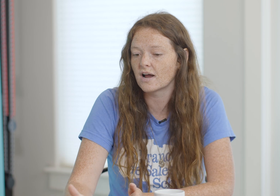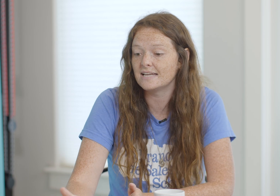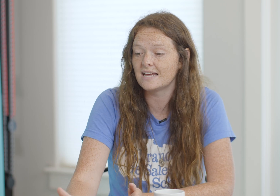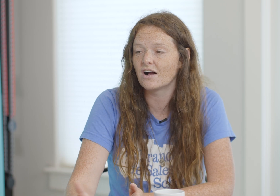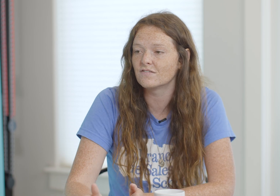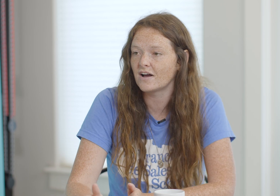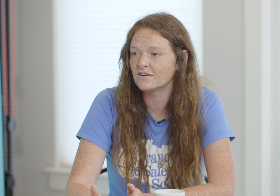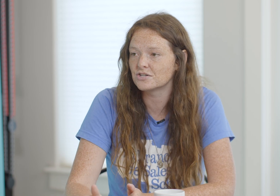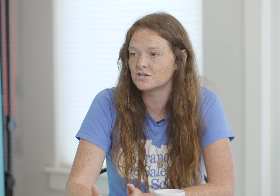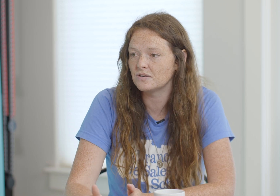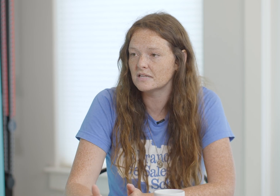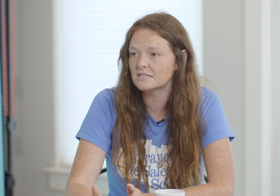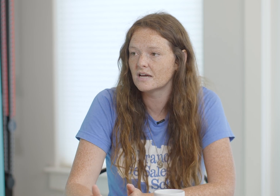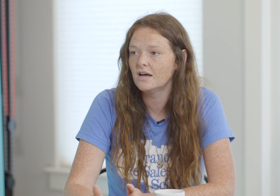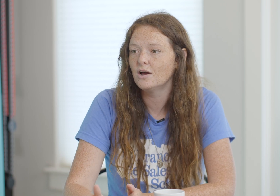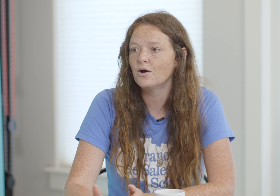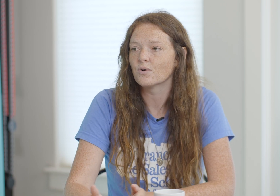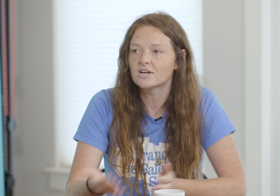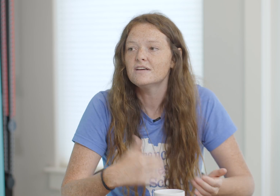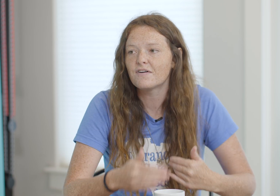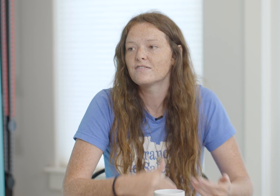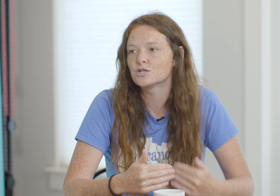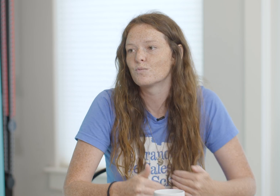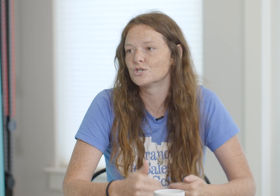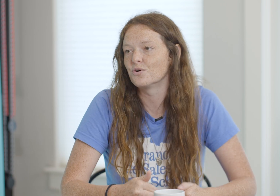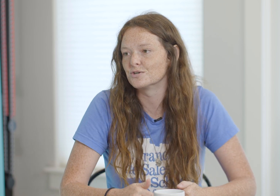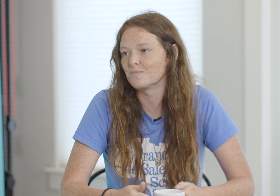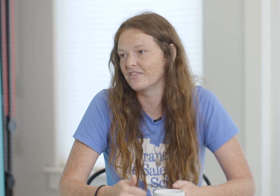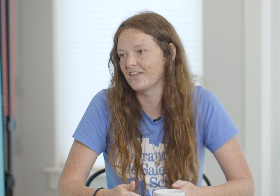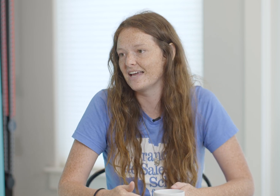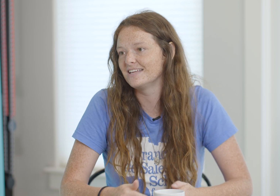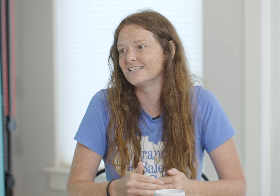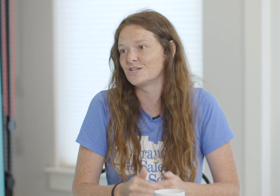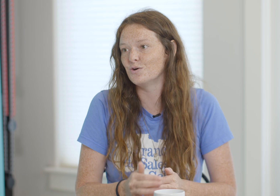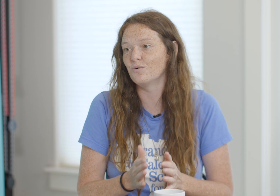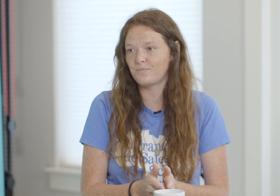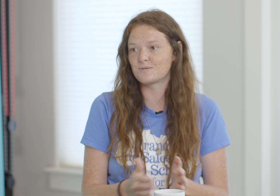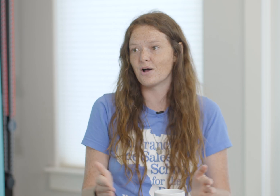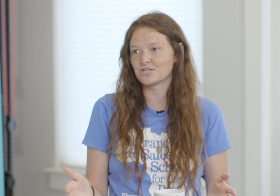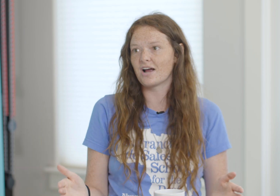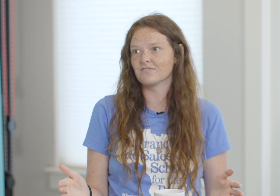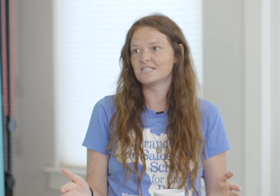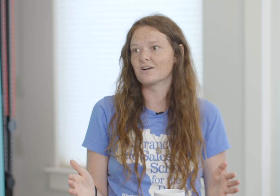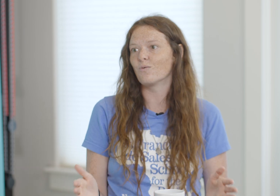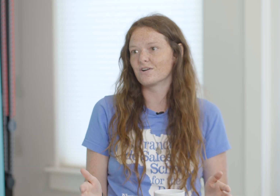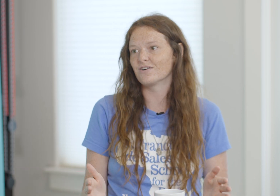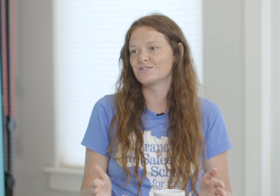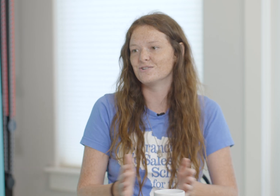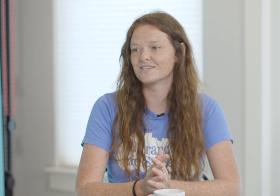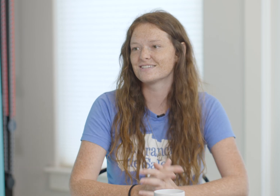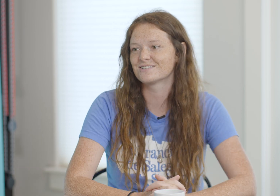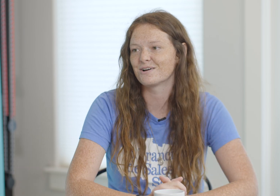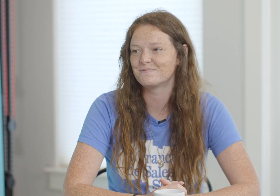and take on 500 students or you need 500 more donors, right? Yeah. To sponsor every single one of our students. So.